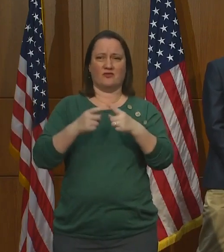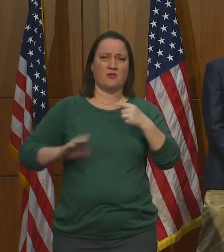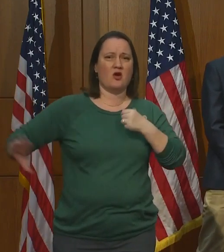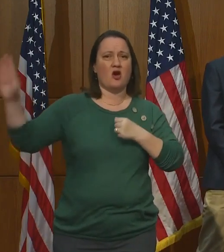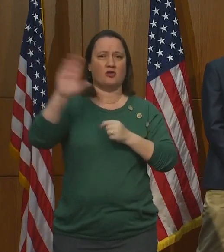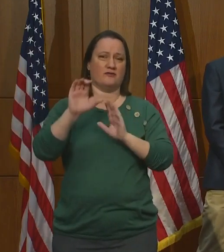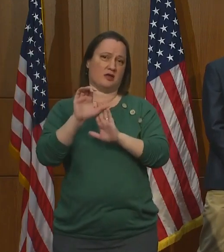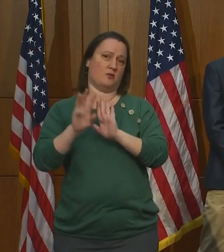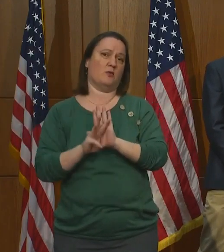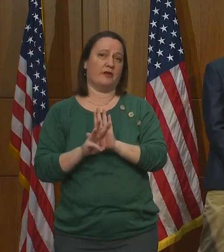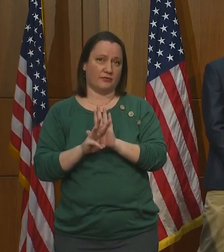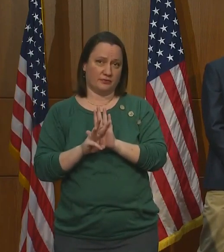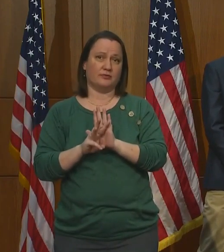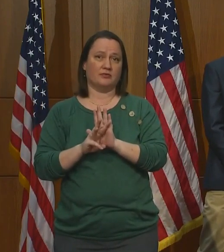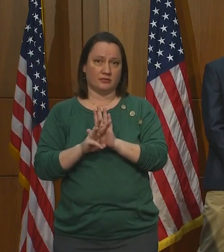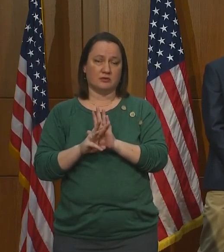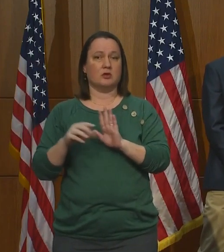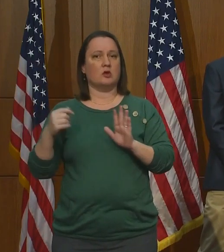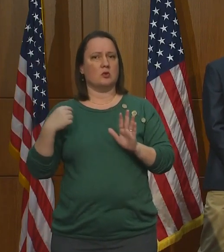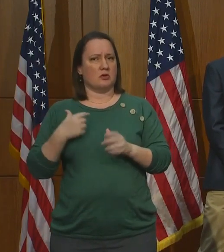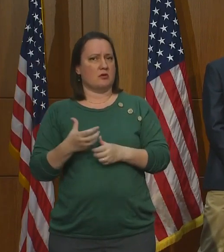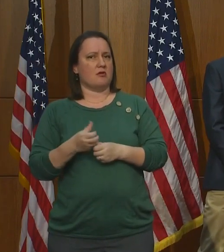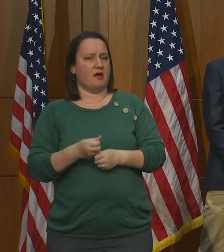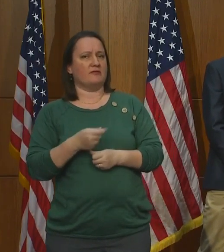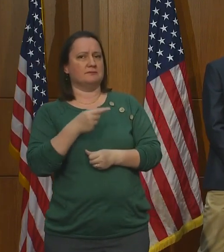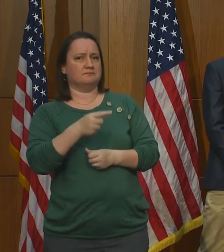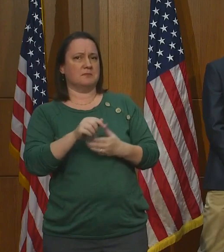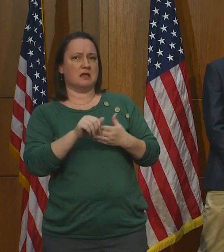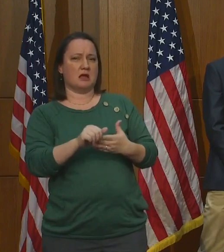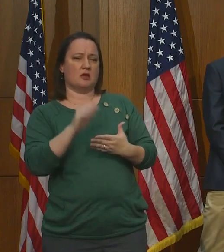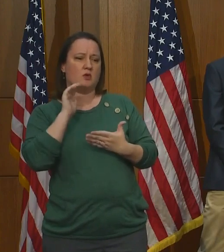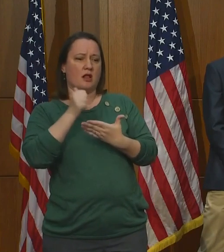EDUCATION LEADER